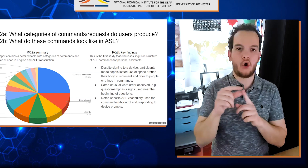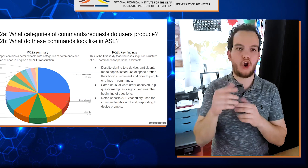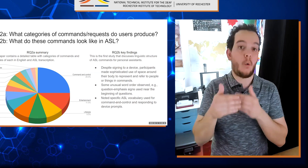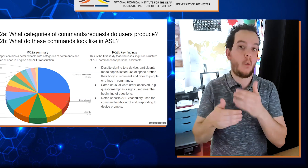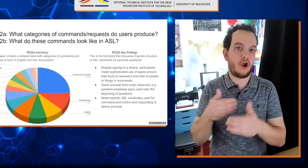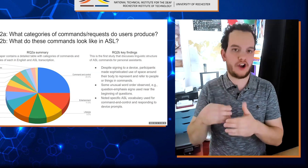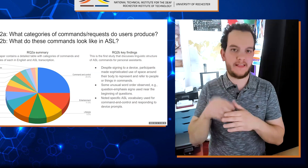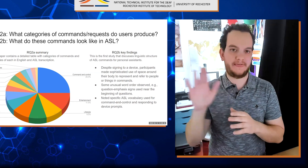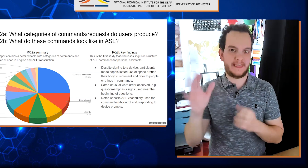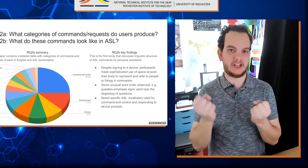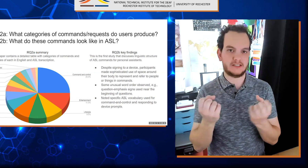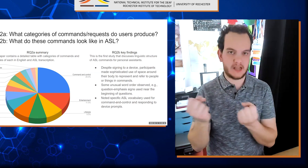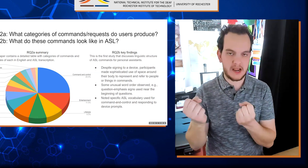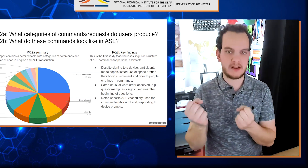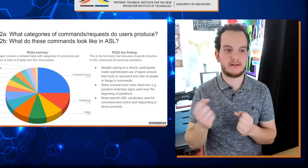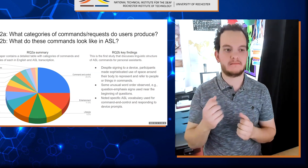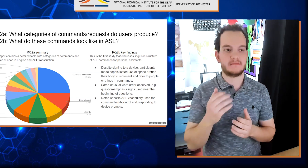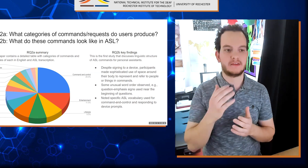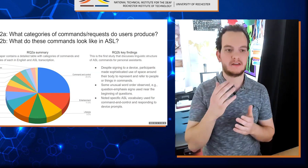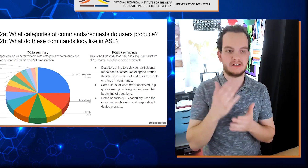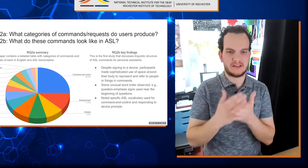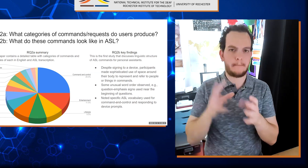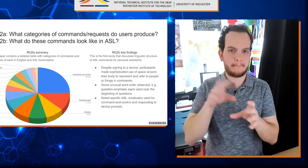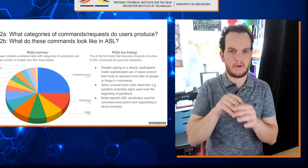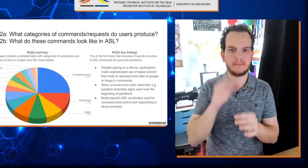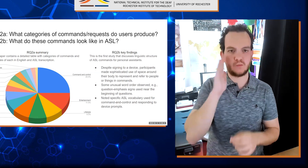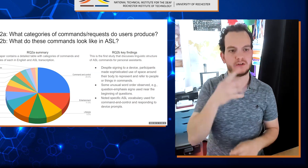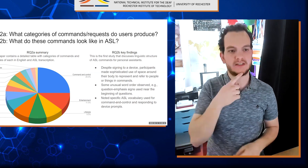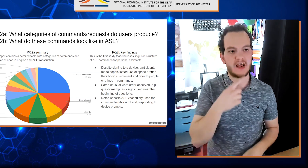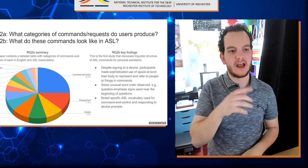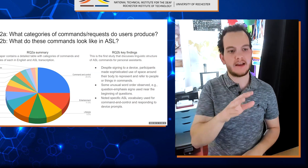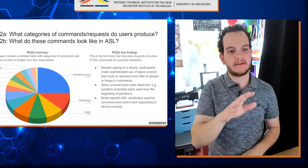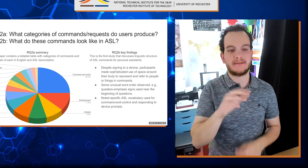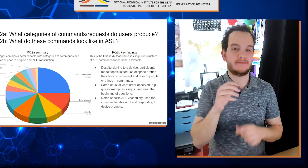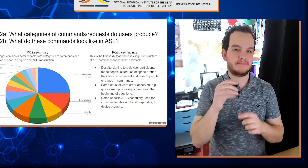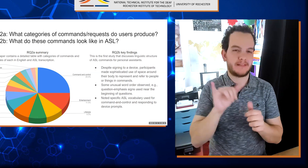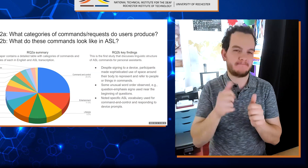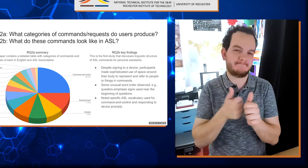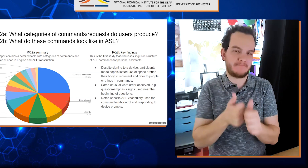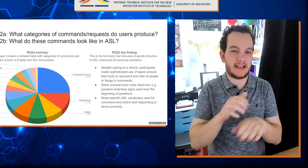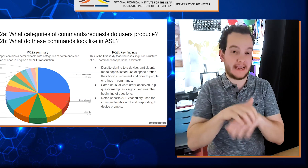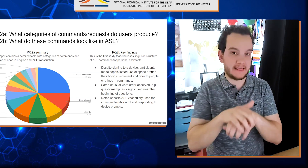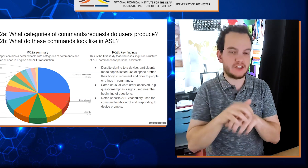Some users or participants had unusual word order.